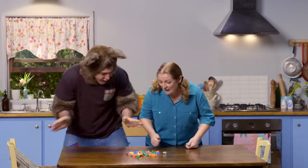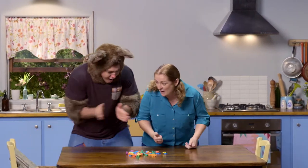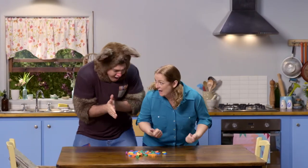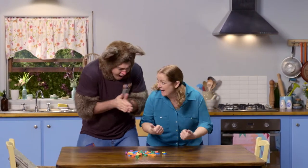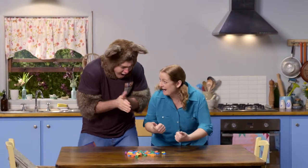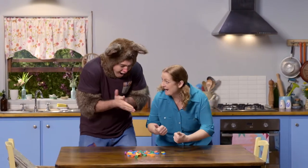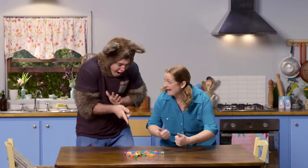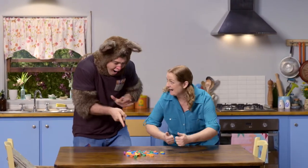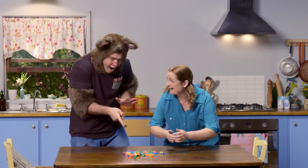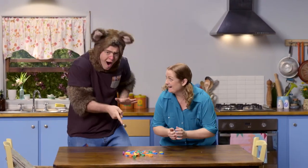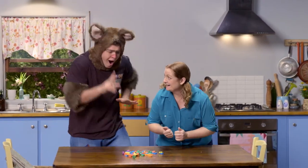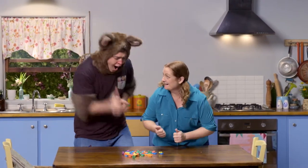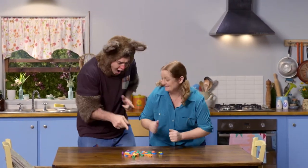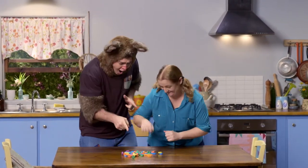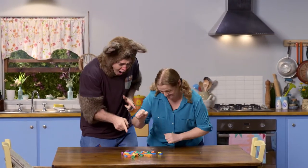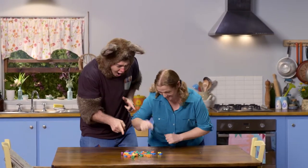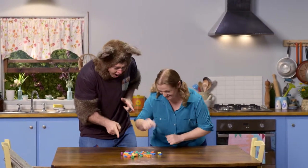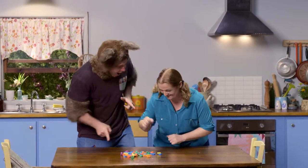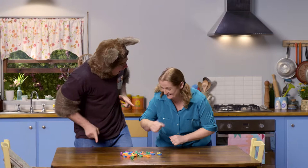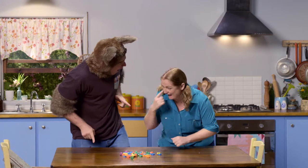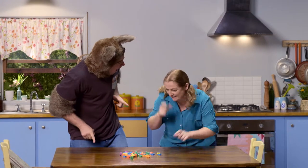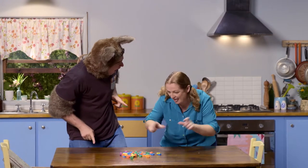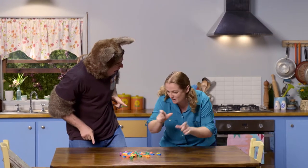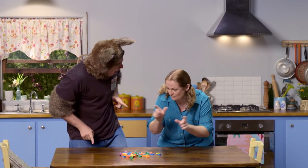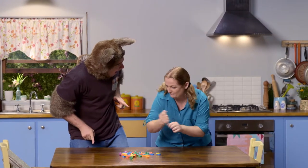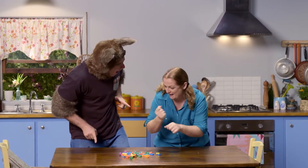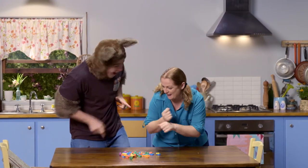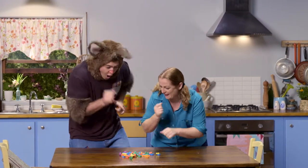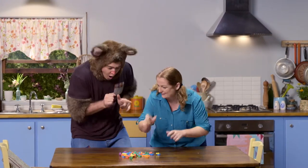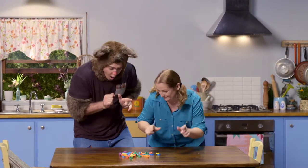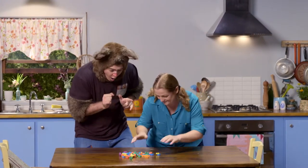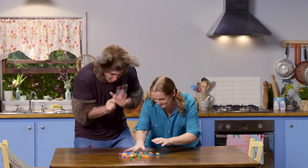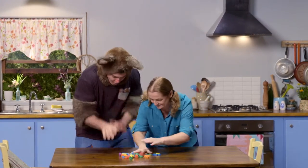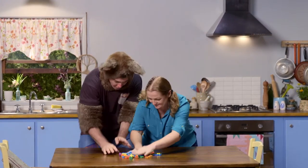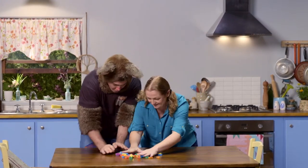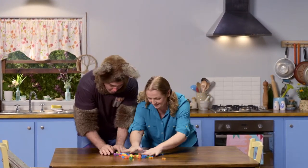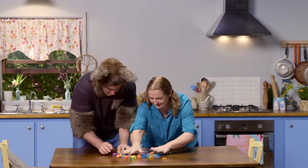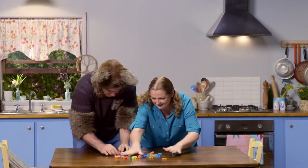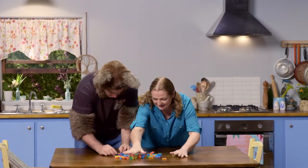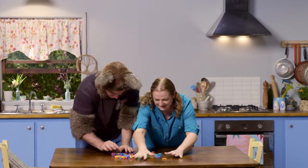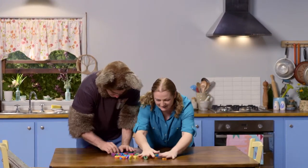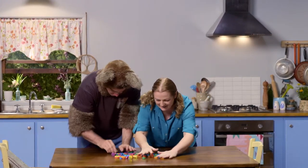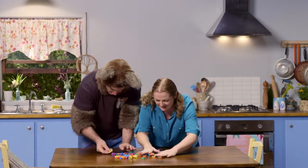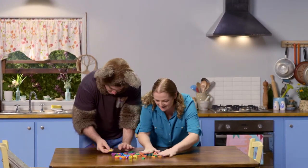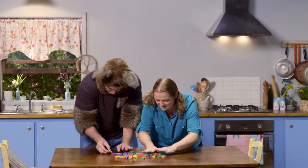Oh, that's great! Yes, let's see if we can make some words! OK.